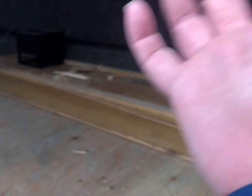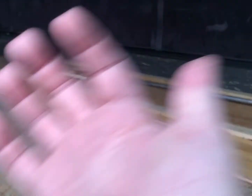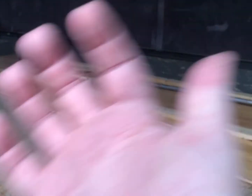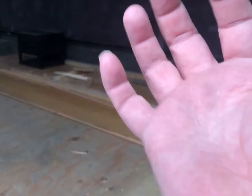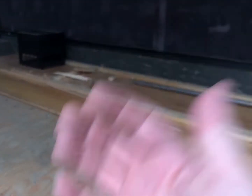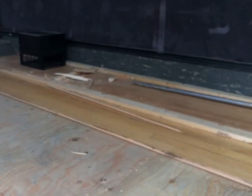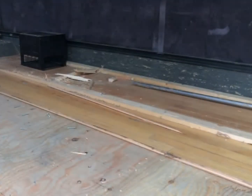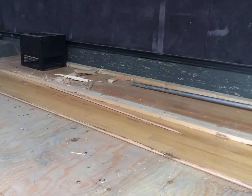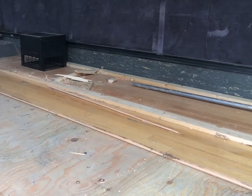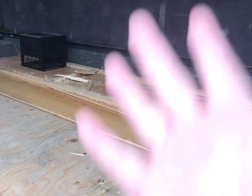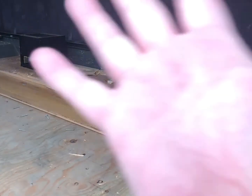Whew!